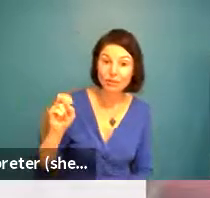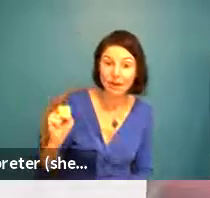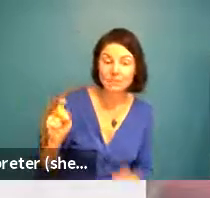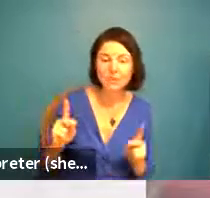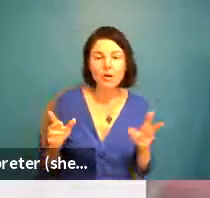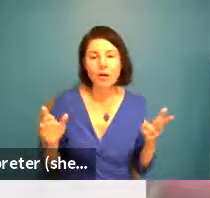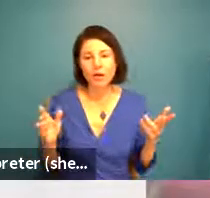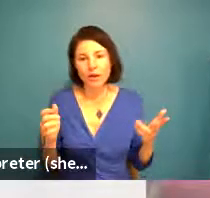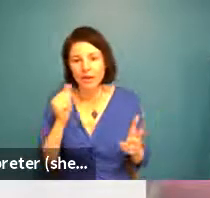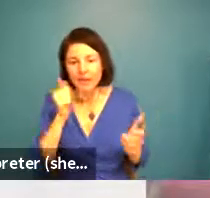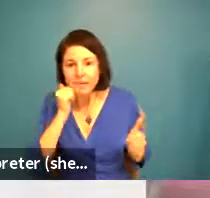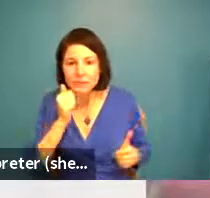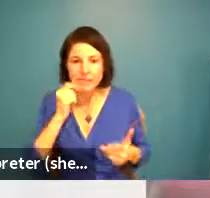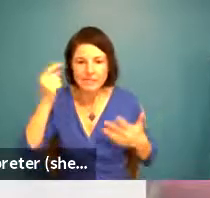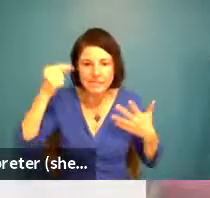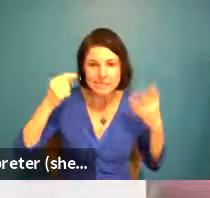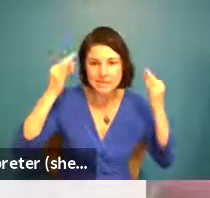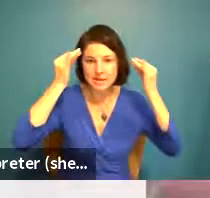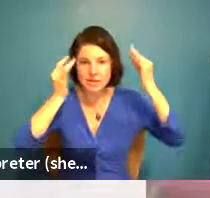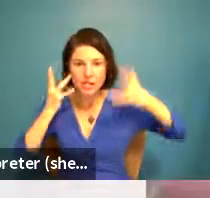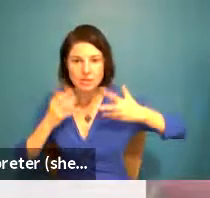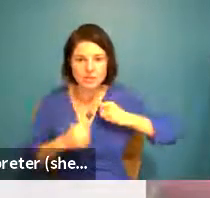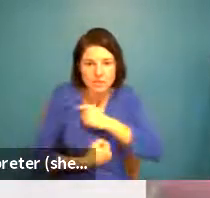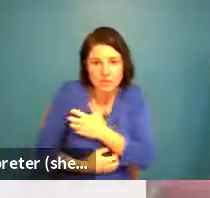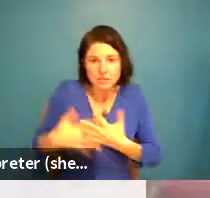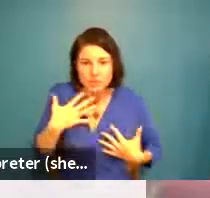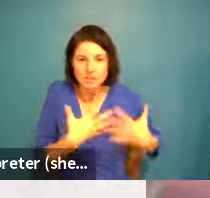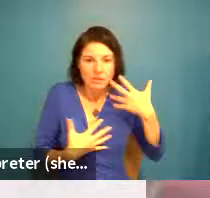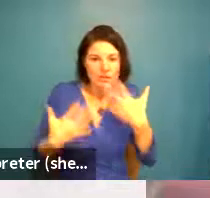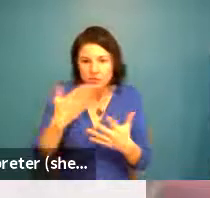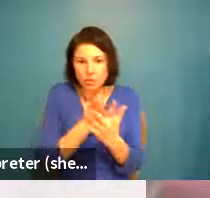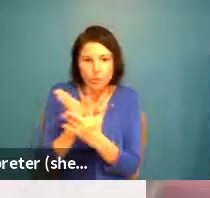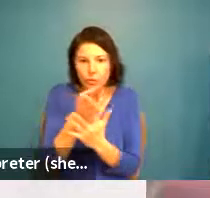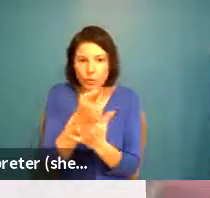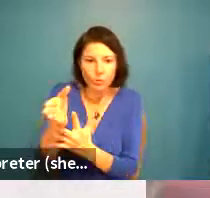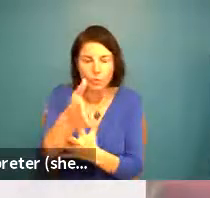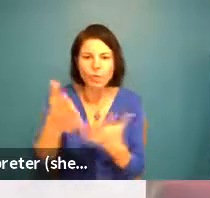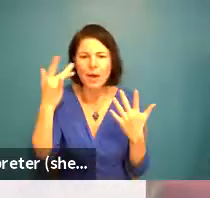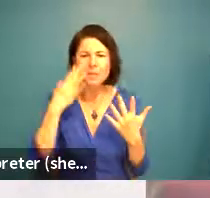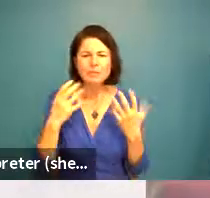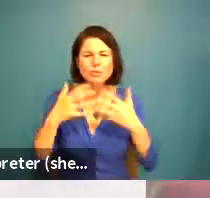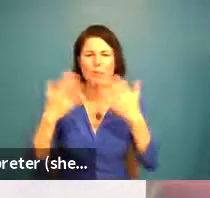because we have to navigate all these different things. And because we experienced so much harassment and oppression in our